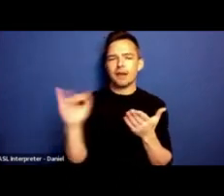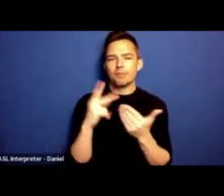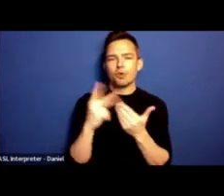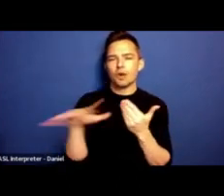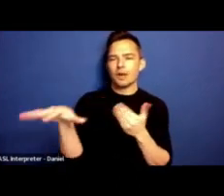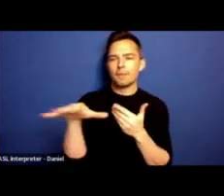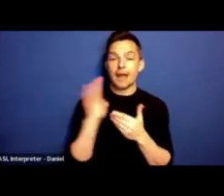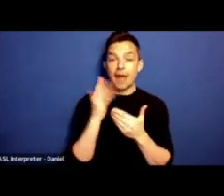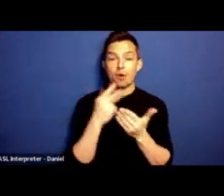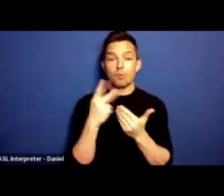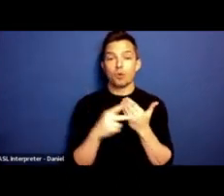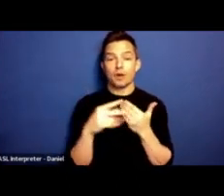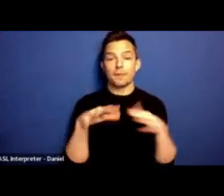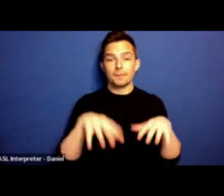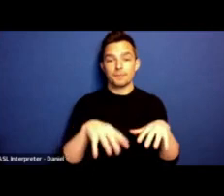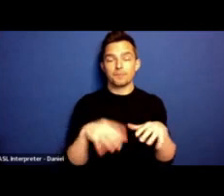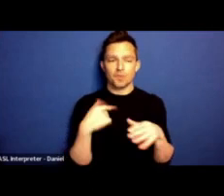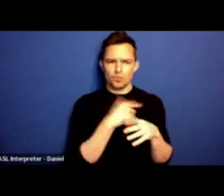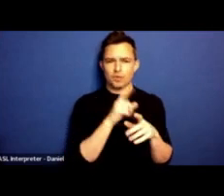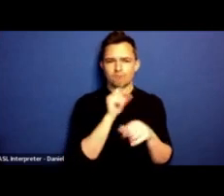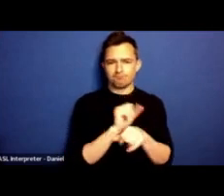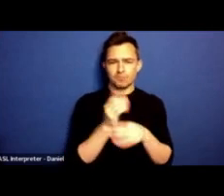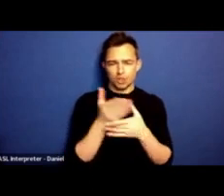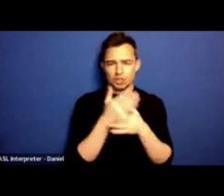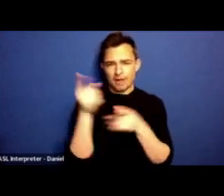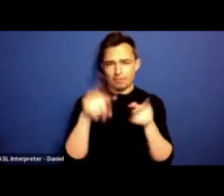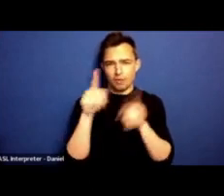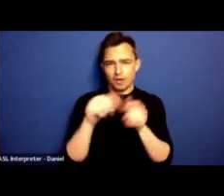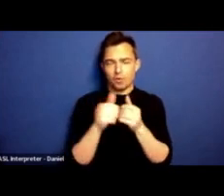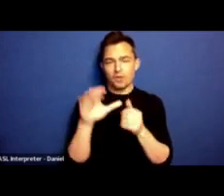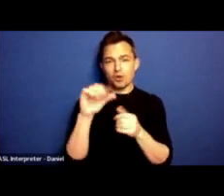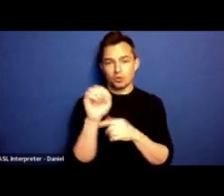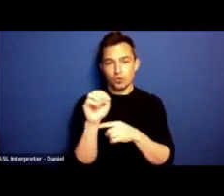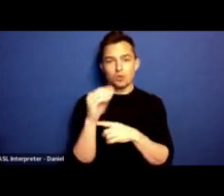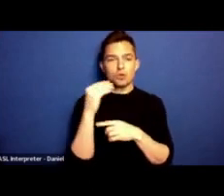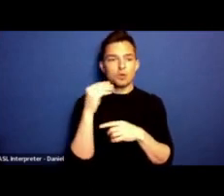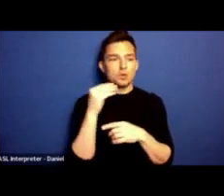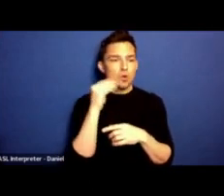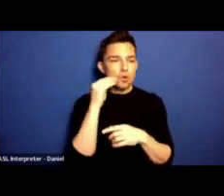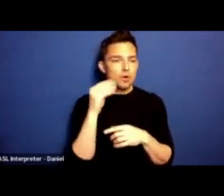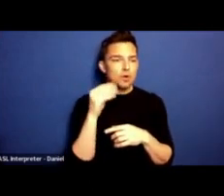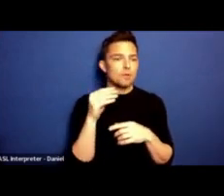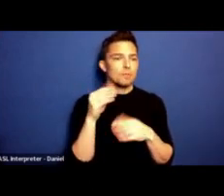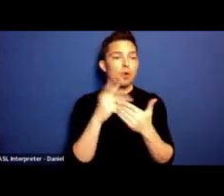programs, I think that we can truly collaborate with the Core Home and Community Based Supportive Services that we have